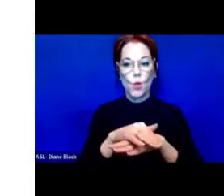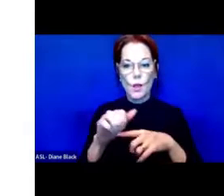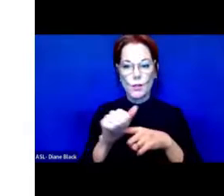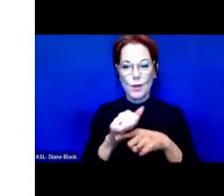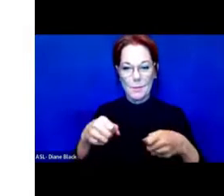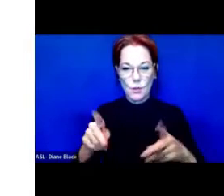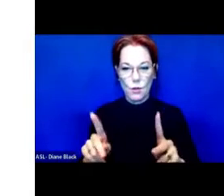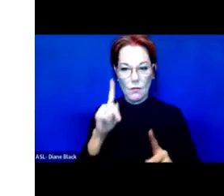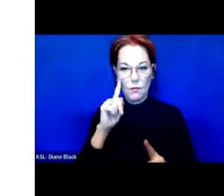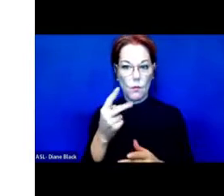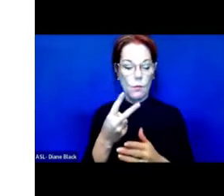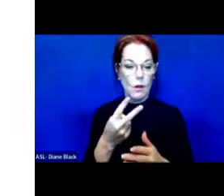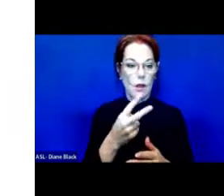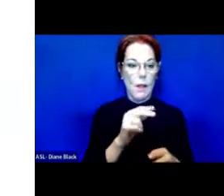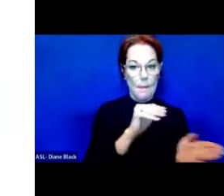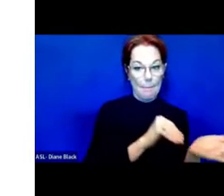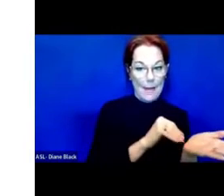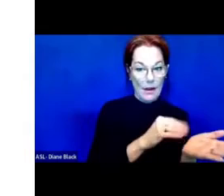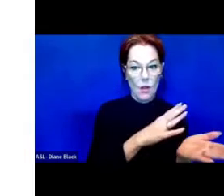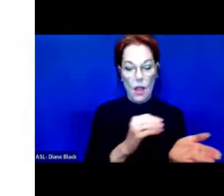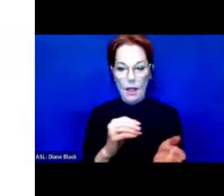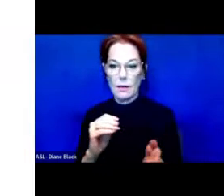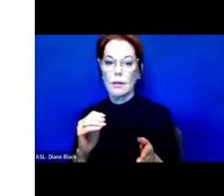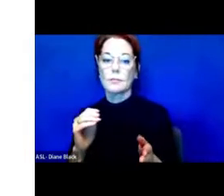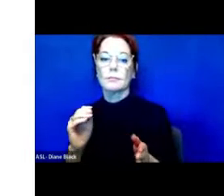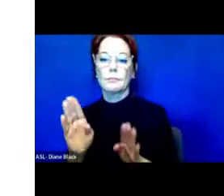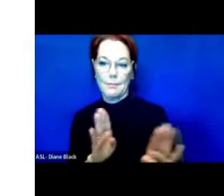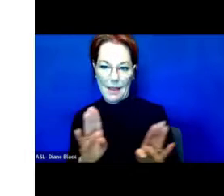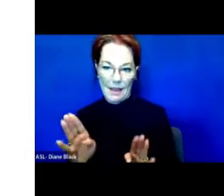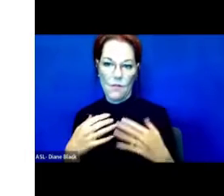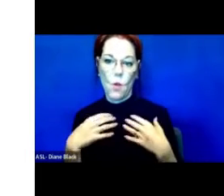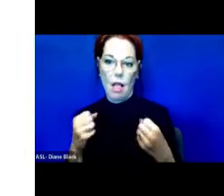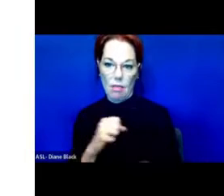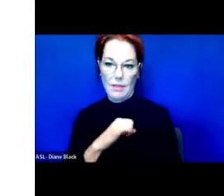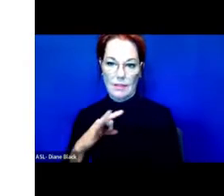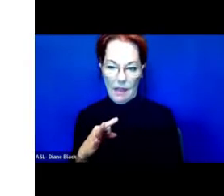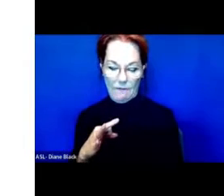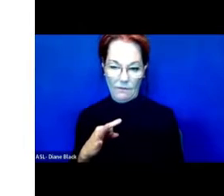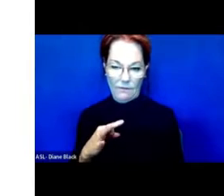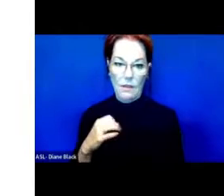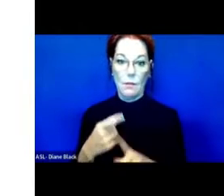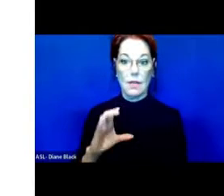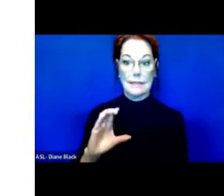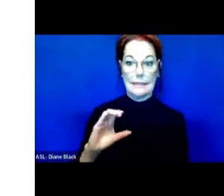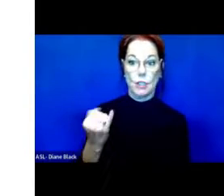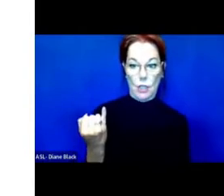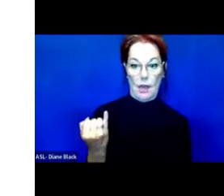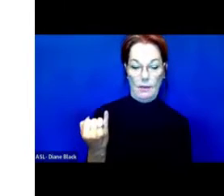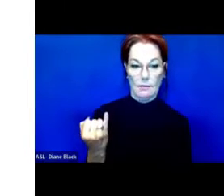medical and behavioral health staff as well as your, your actual CJ criminal justice professionals. So that